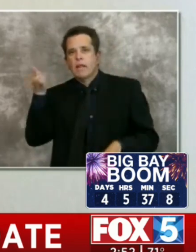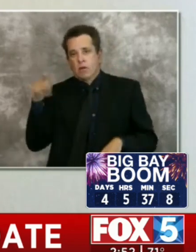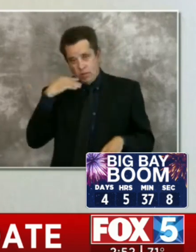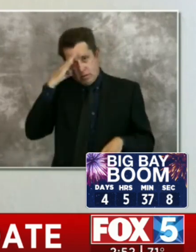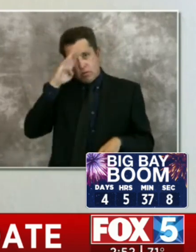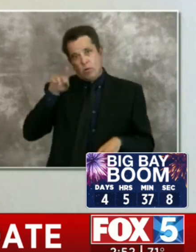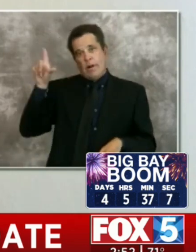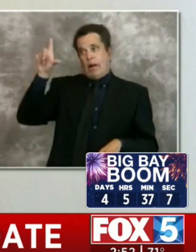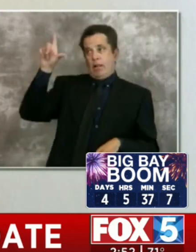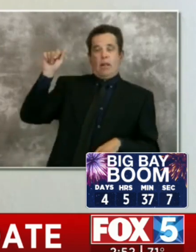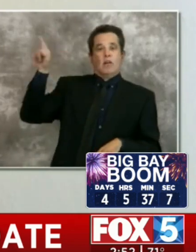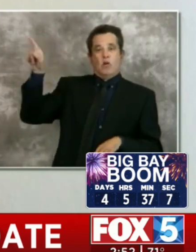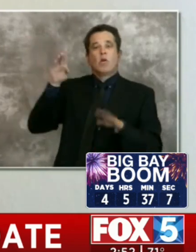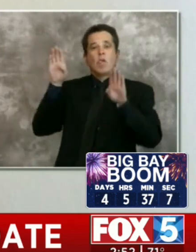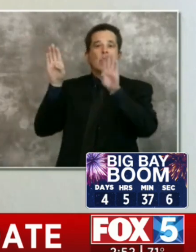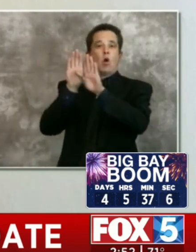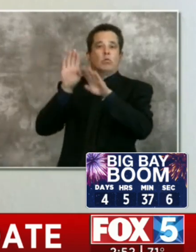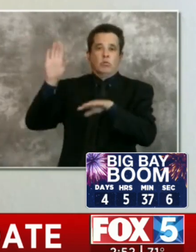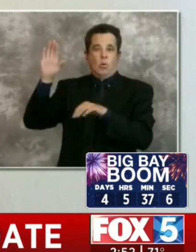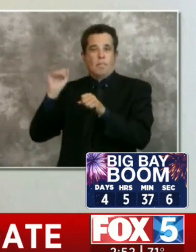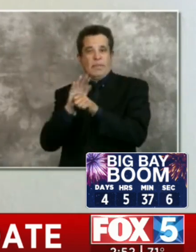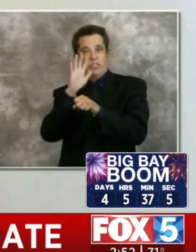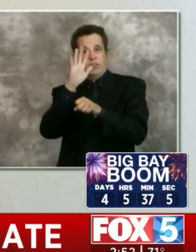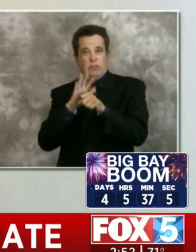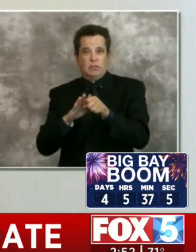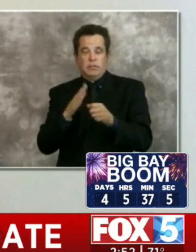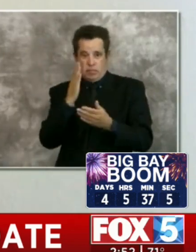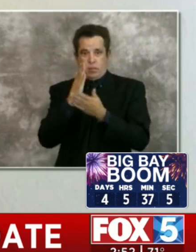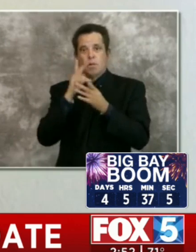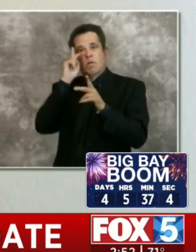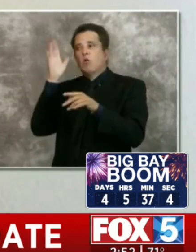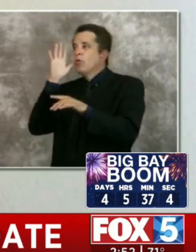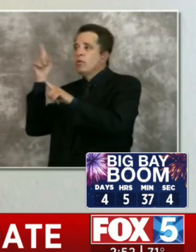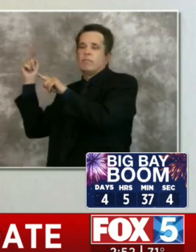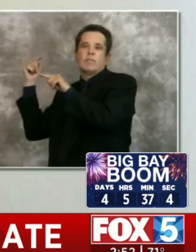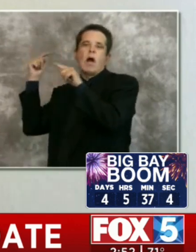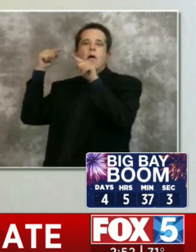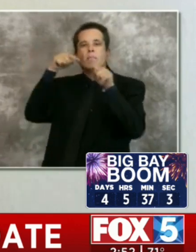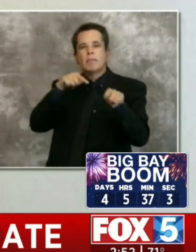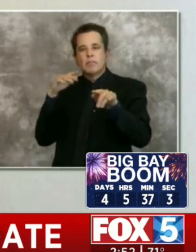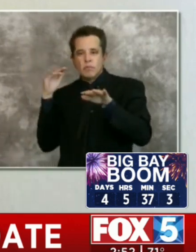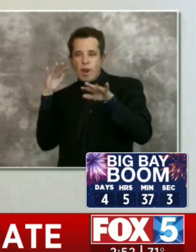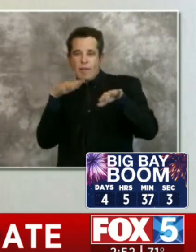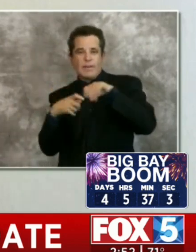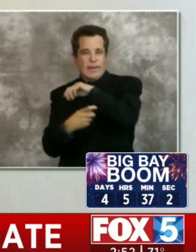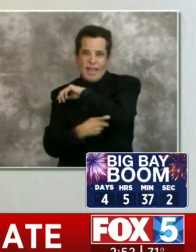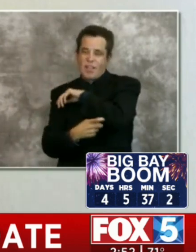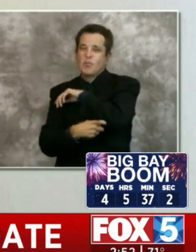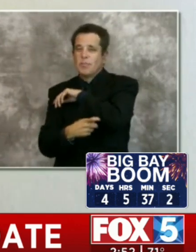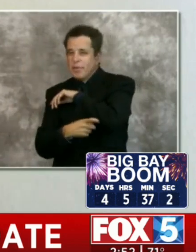THE PUBLIC HEALTH DATA REPORTS THAT ACTS. WE DO UNDERSTAND WALKED INTO CLOSED THEIR